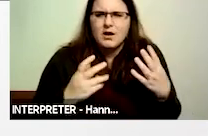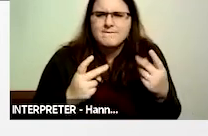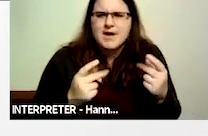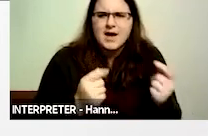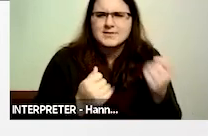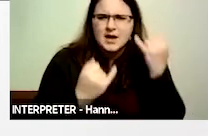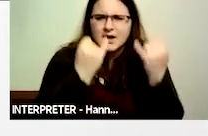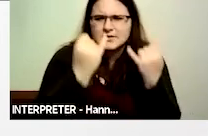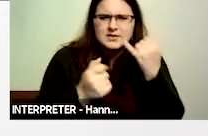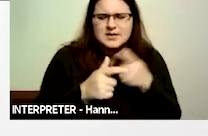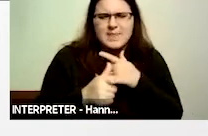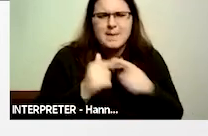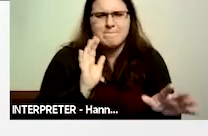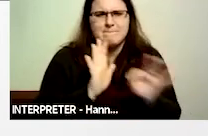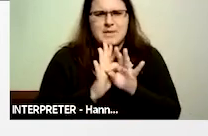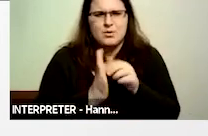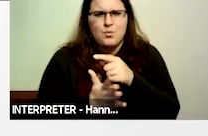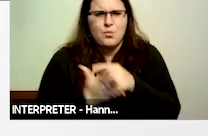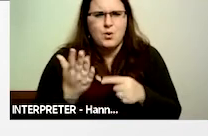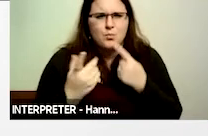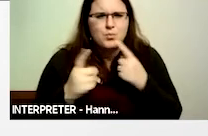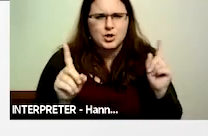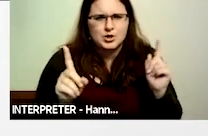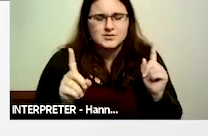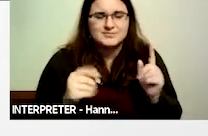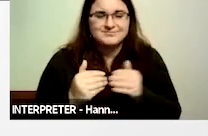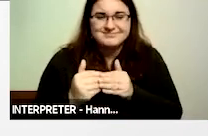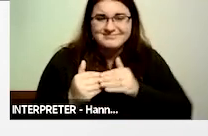works because I don't know what will be able to do in terms of long term investment into